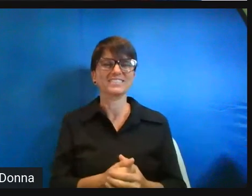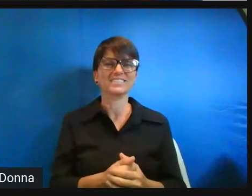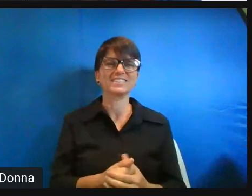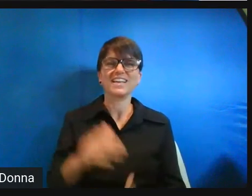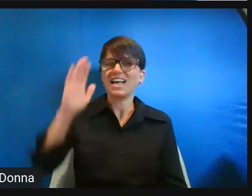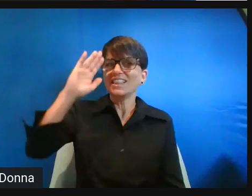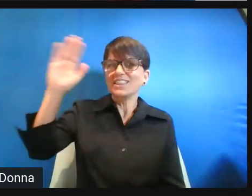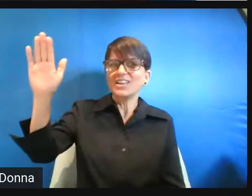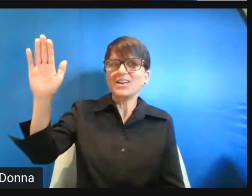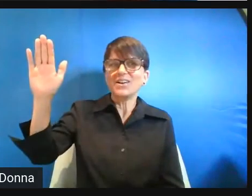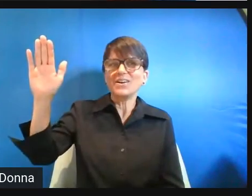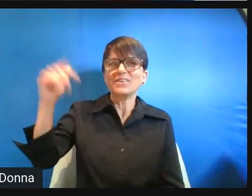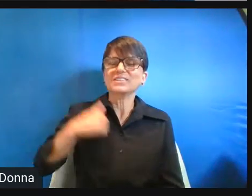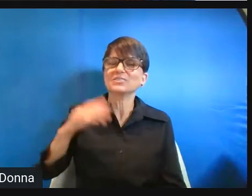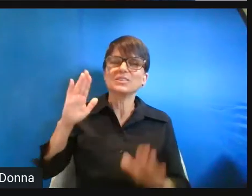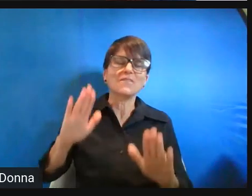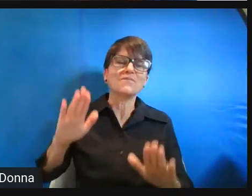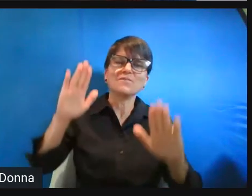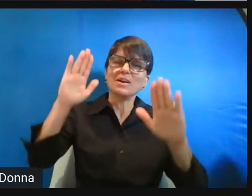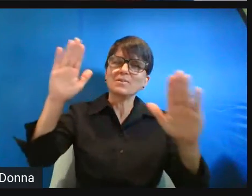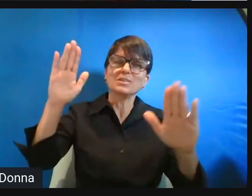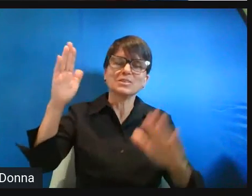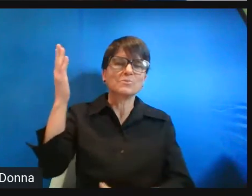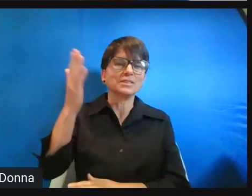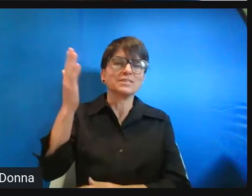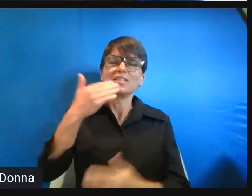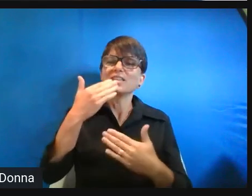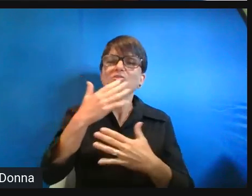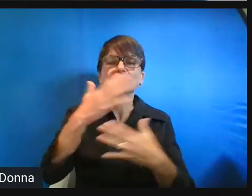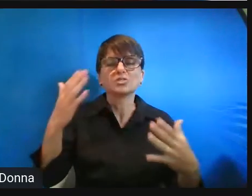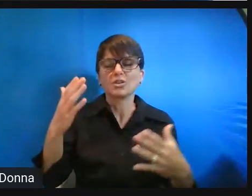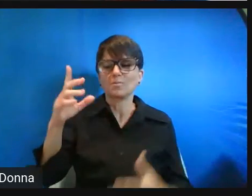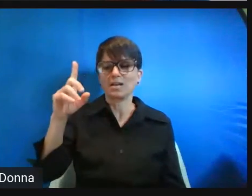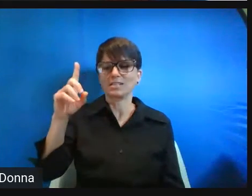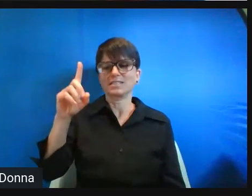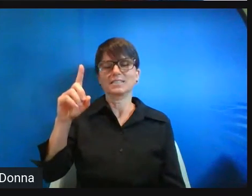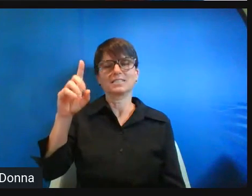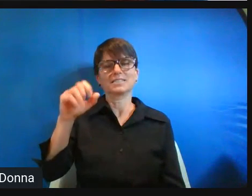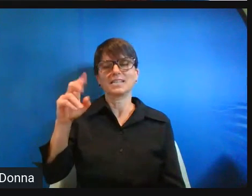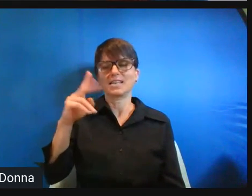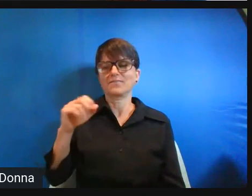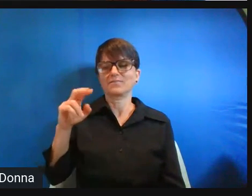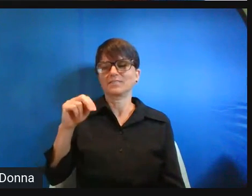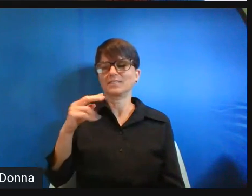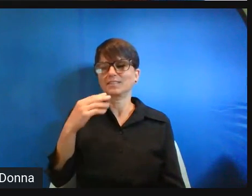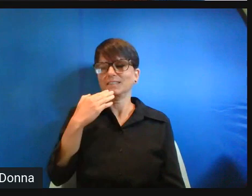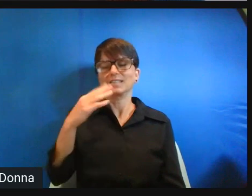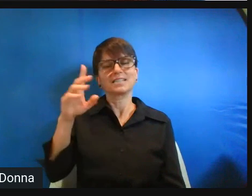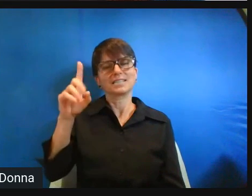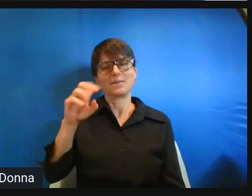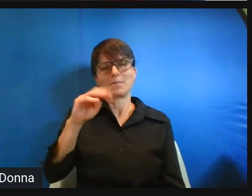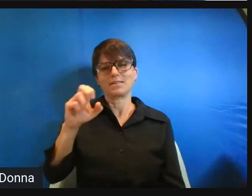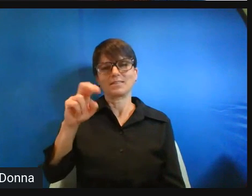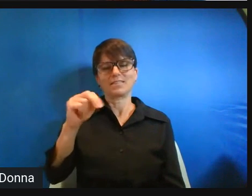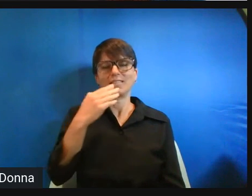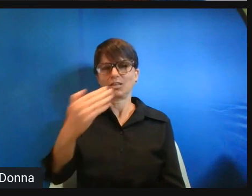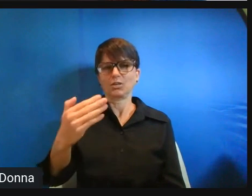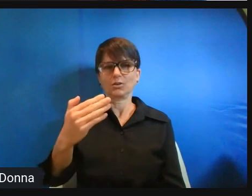This is a fabulous presentation. Thank you so much, Damon, for upholding yourself. I've been watching our viewer account tick up and up and up and up.